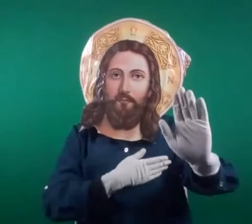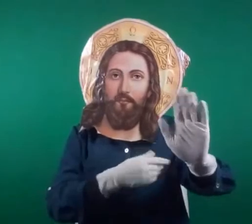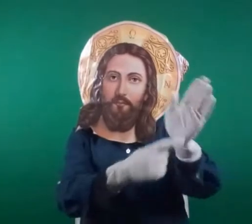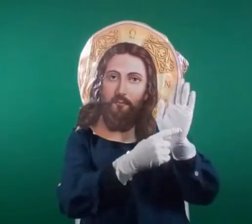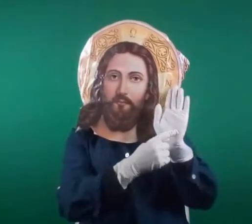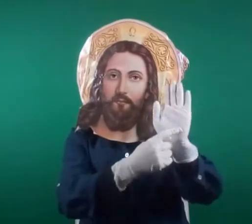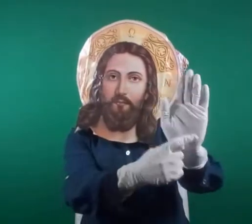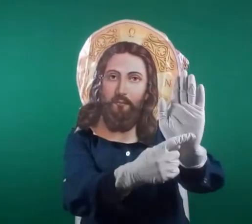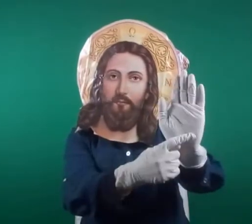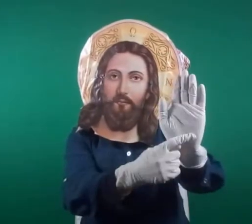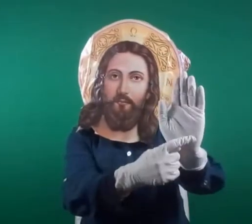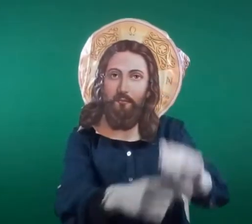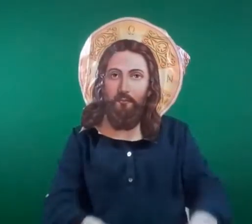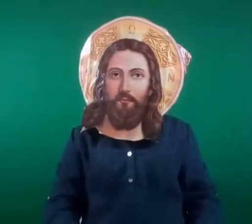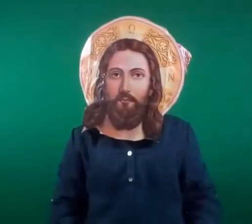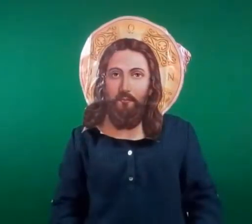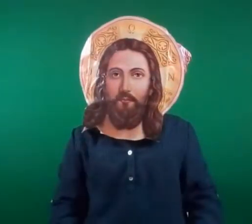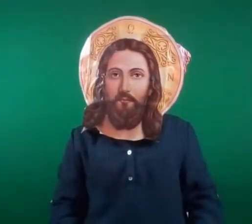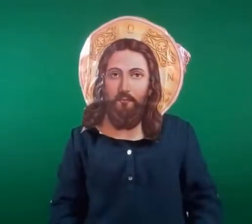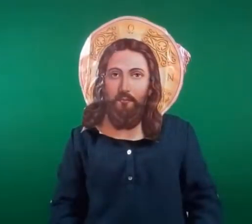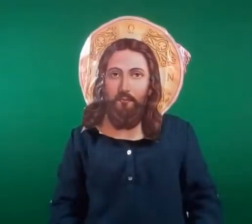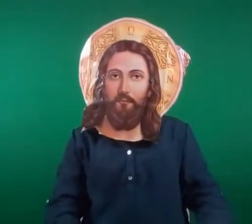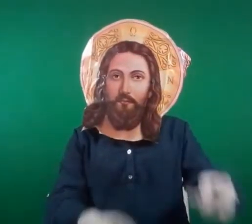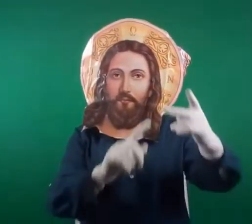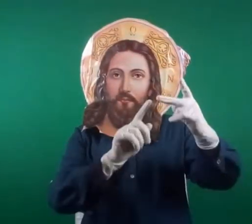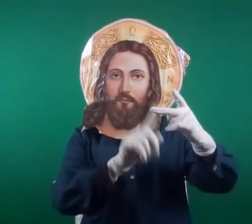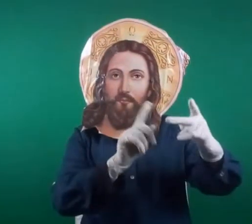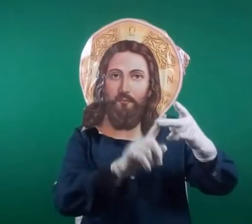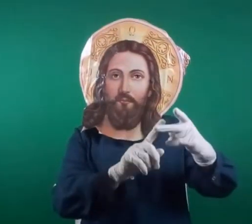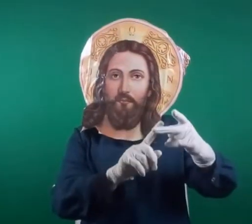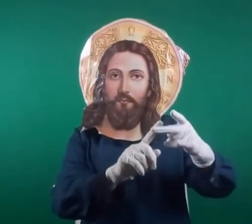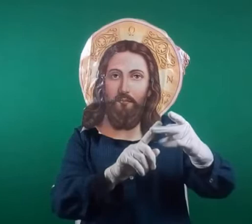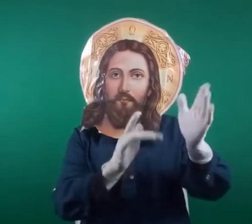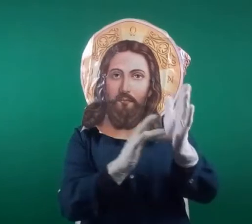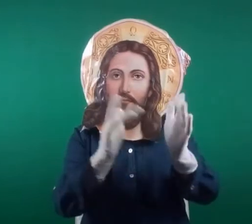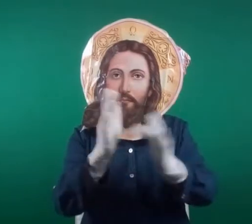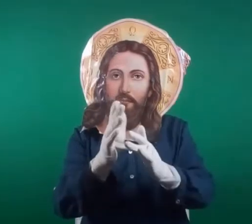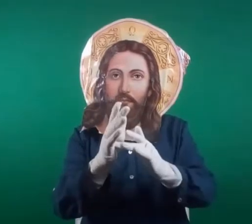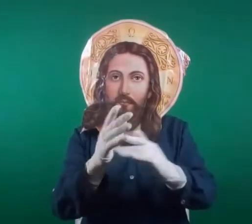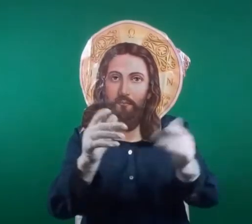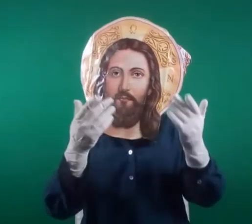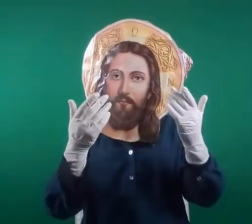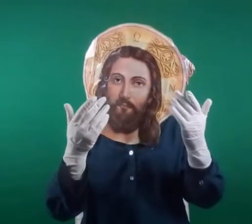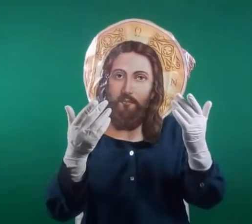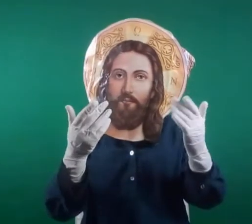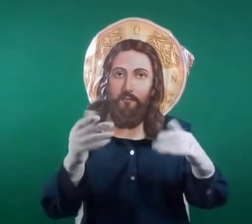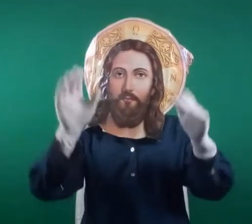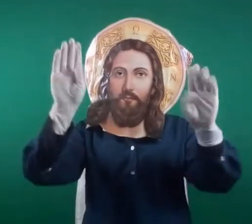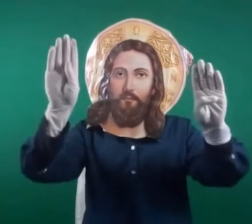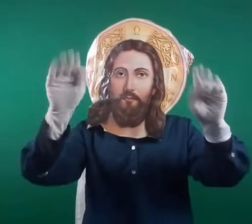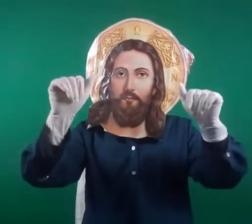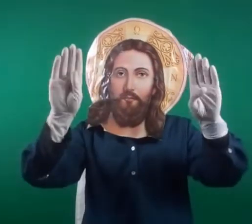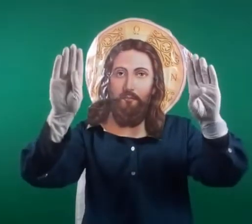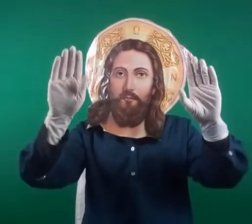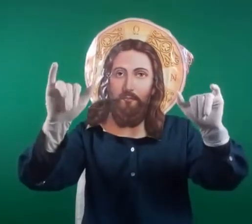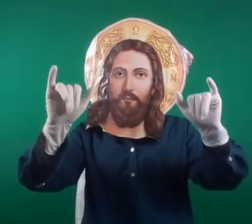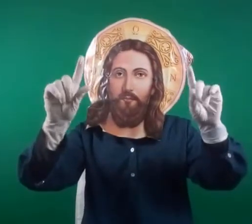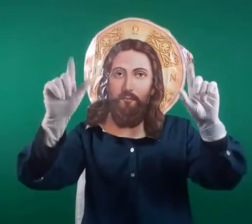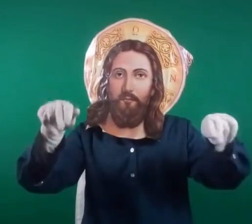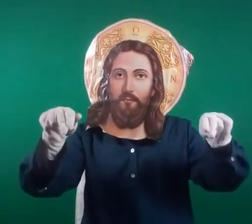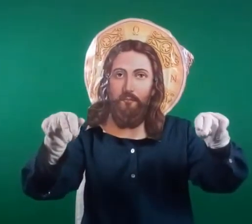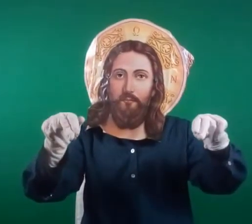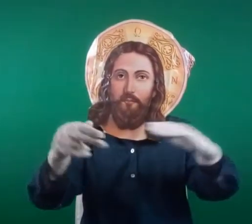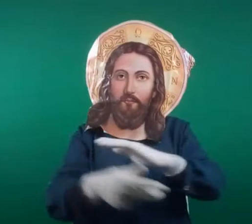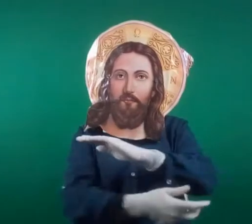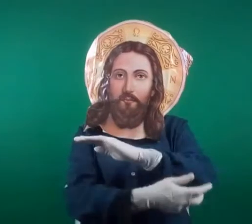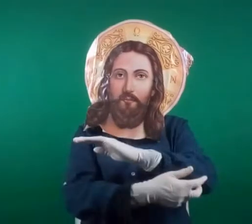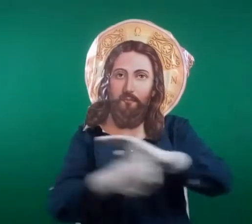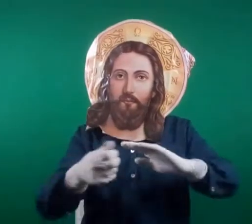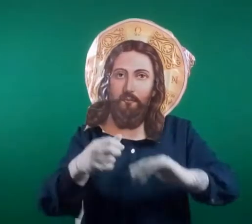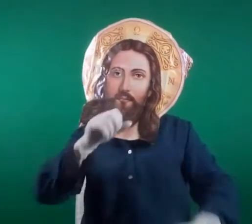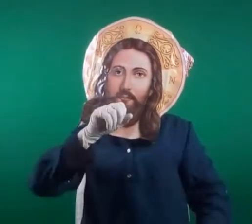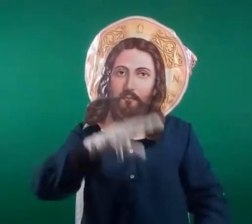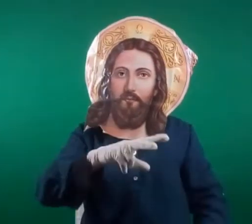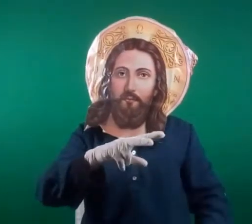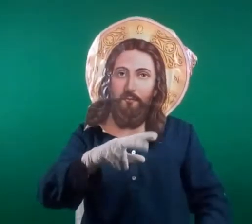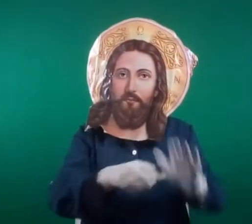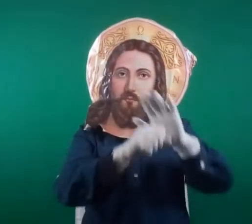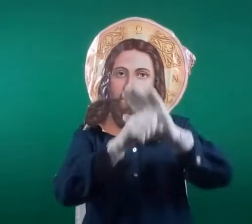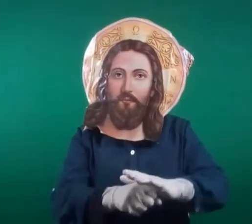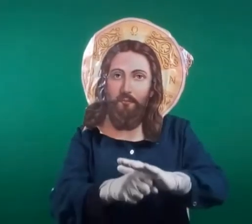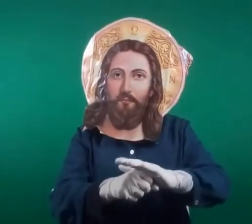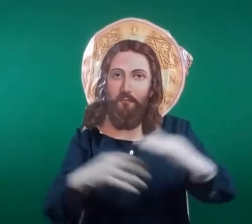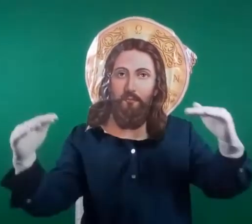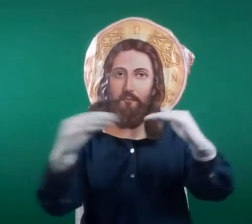and the the truth would be revealed also that Babylon the empire of lies, theft, exploitation, war and sexual immorality would fall.